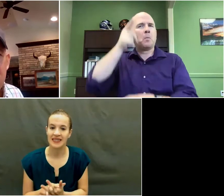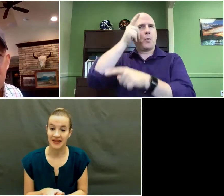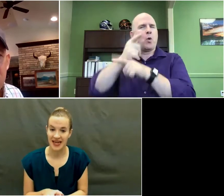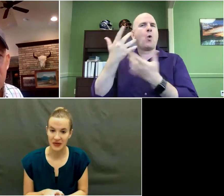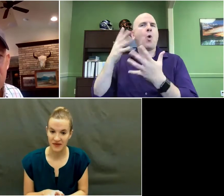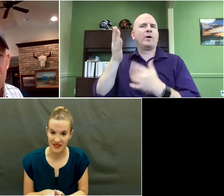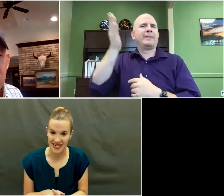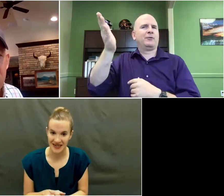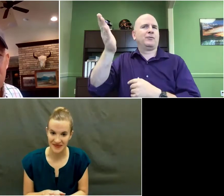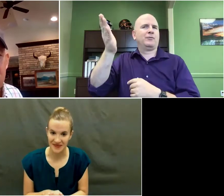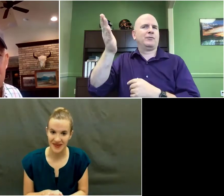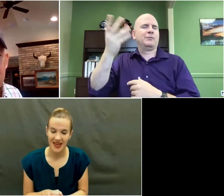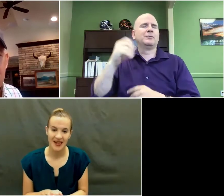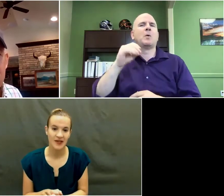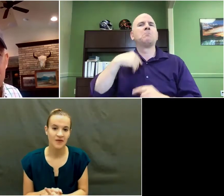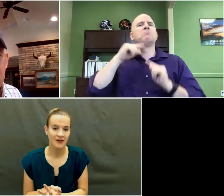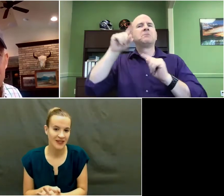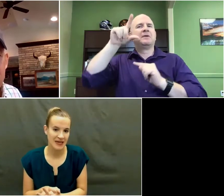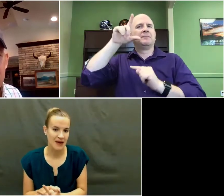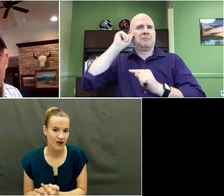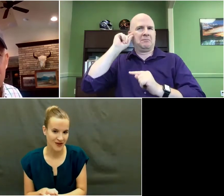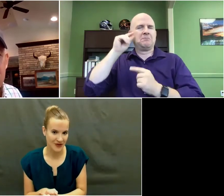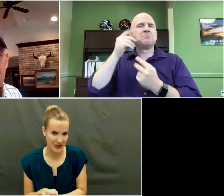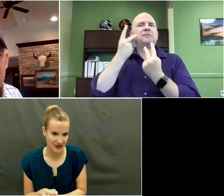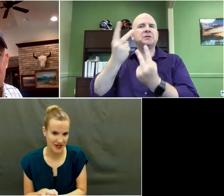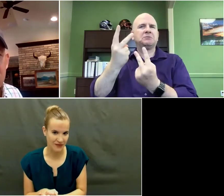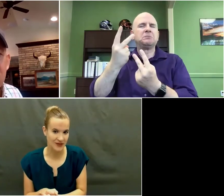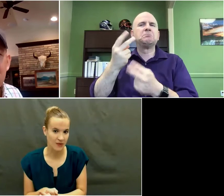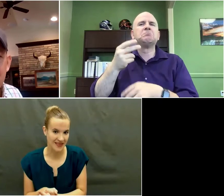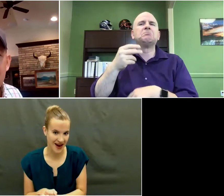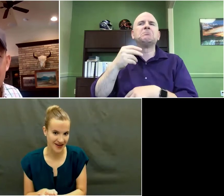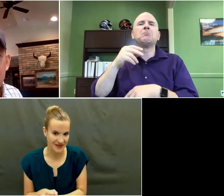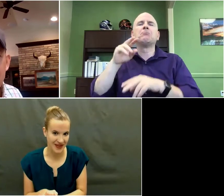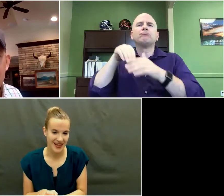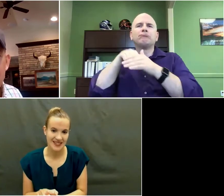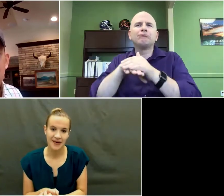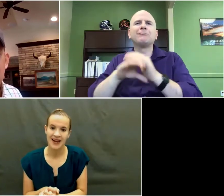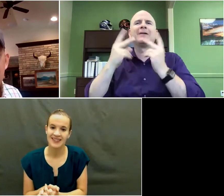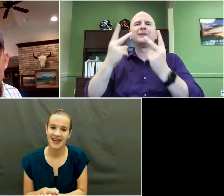Gallaudet University. So fortunately, my brother who's also Deaf, was already there. So I decided